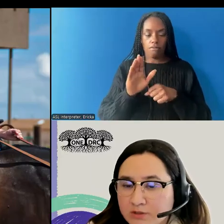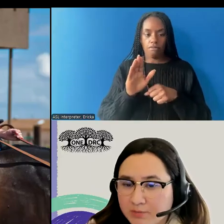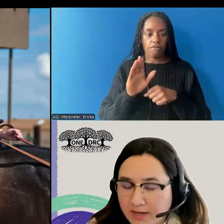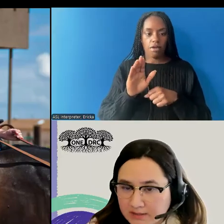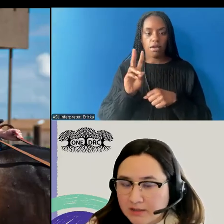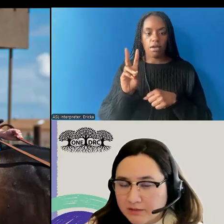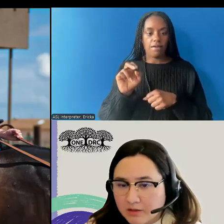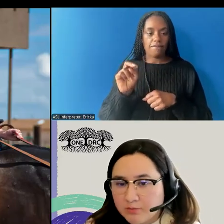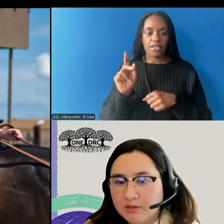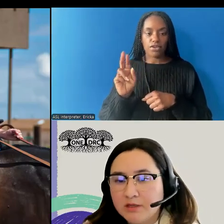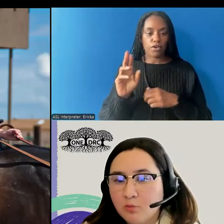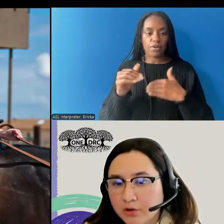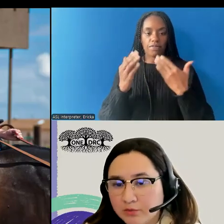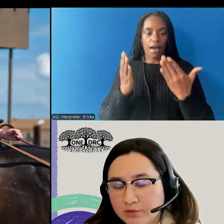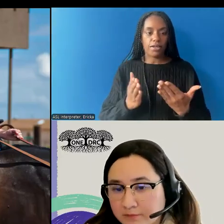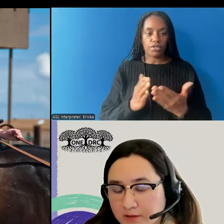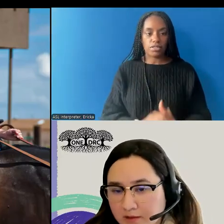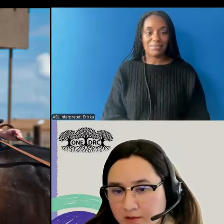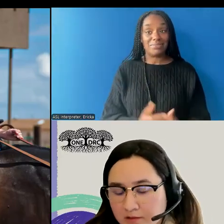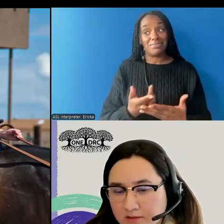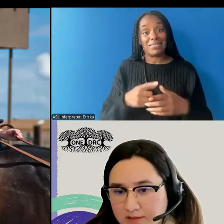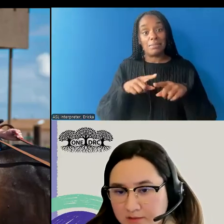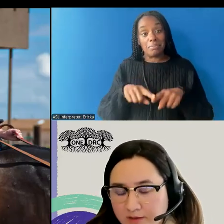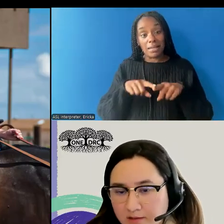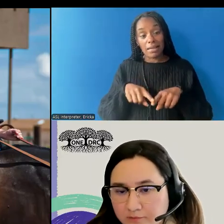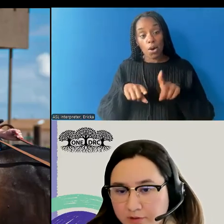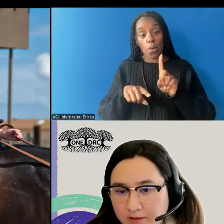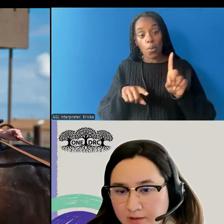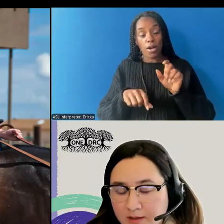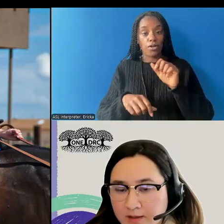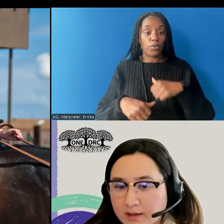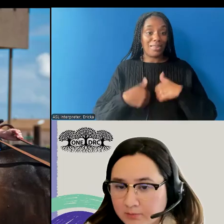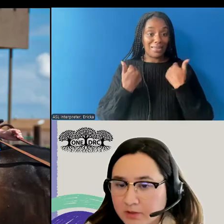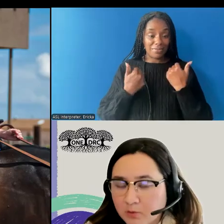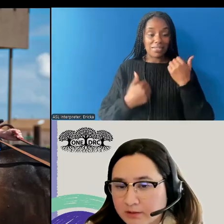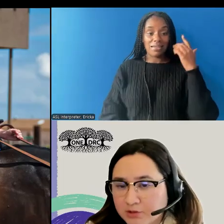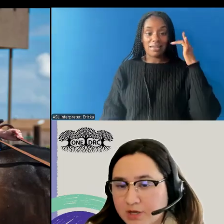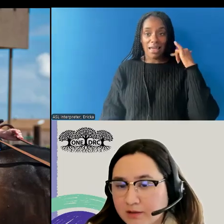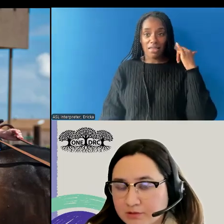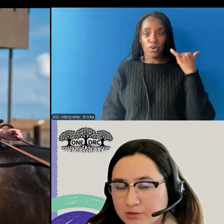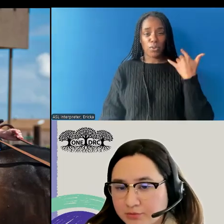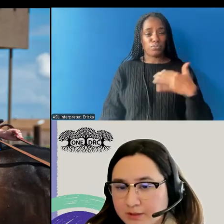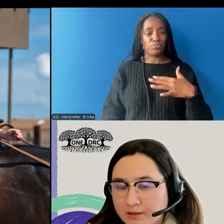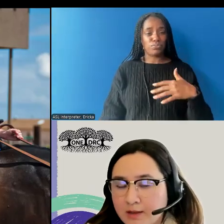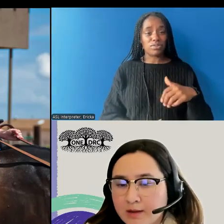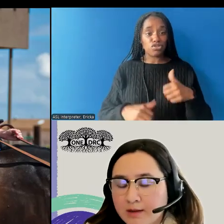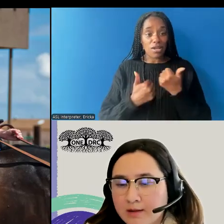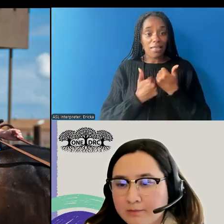depending in the community where you live in, in the state of California, it can be quite the challenge, right?